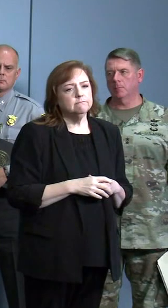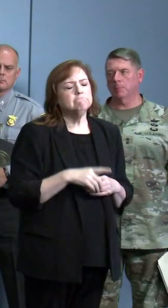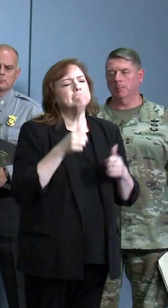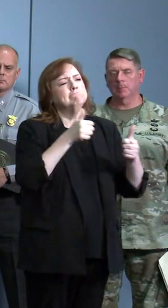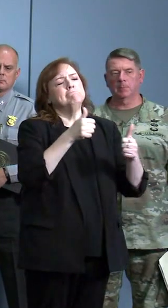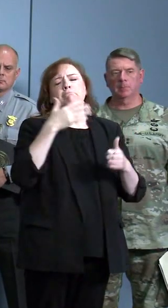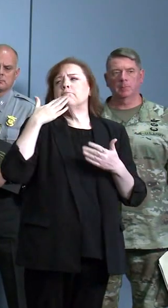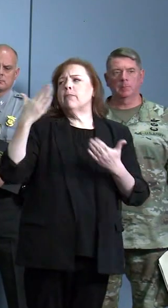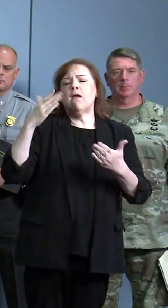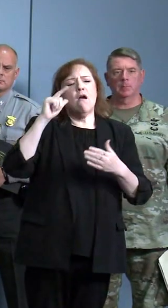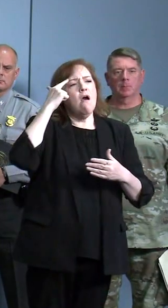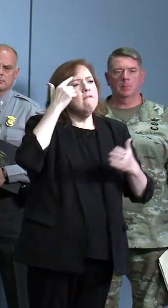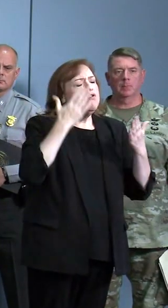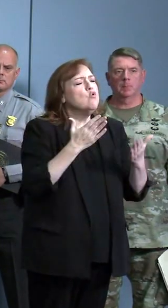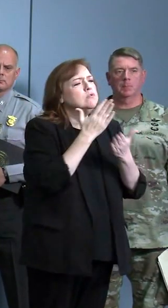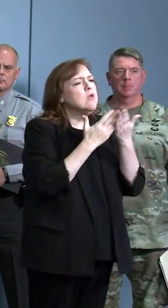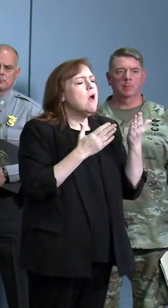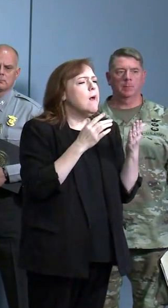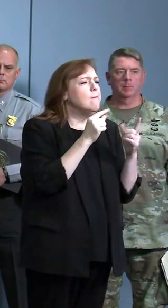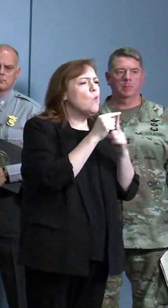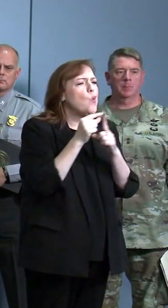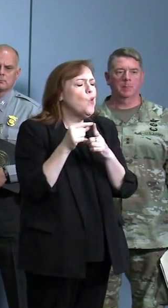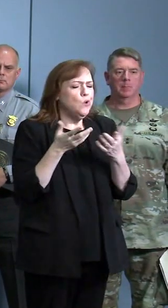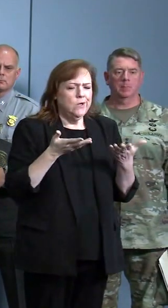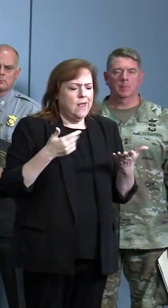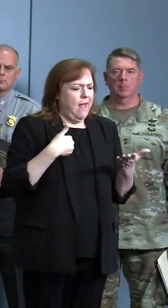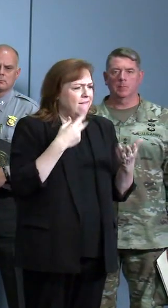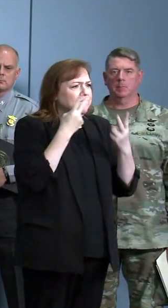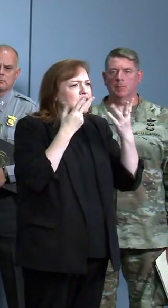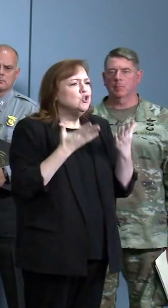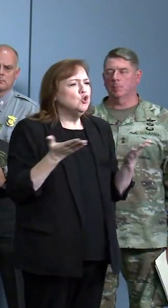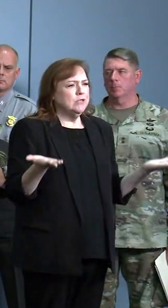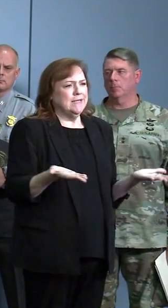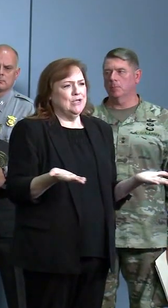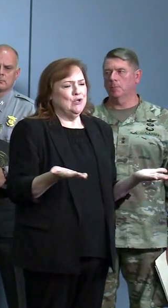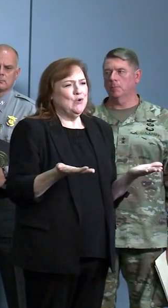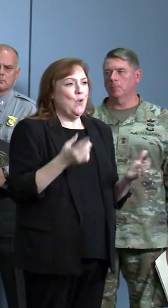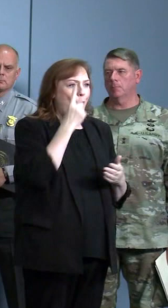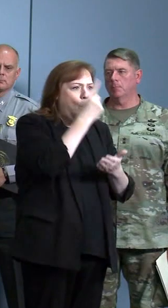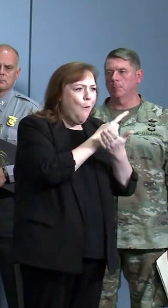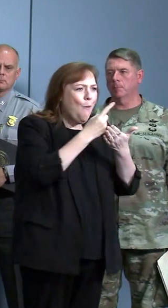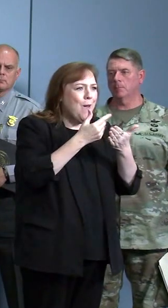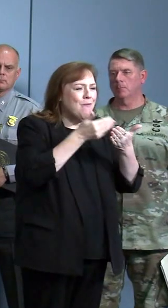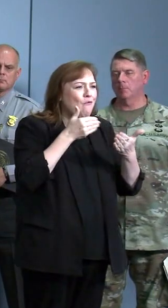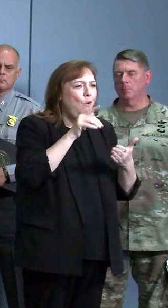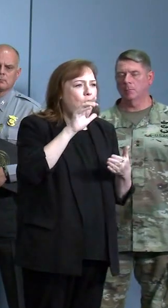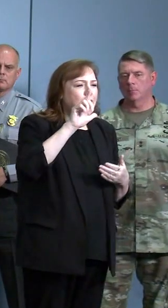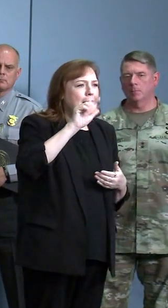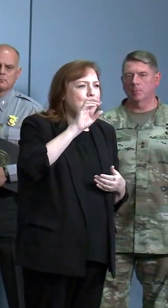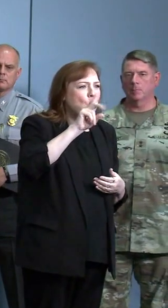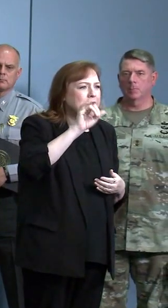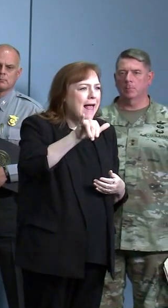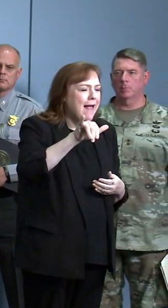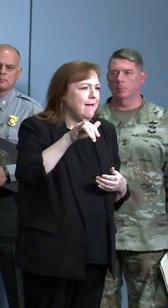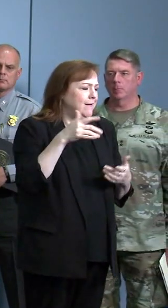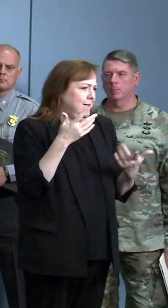some words for our visitors that are here with this being the